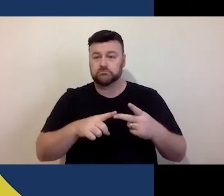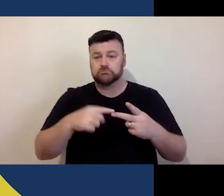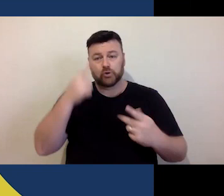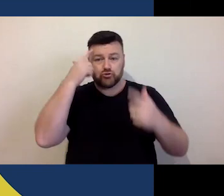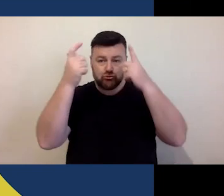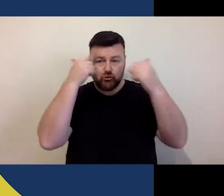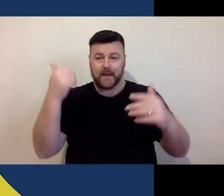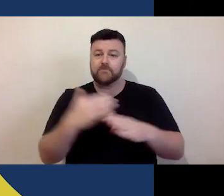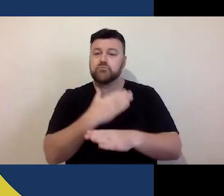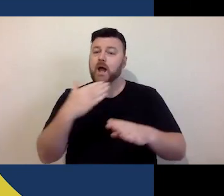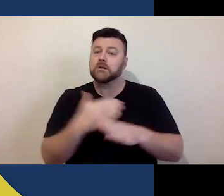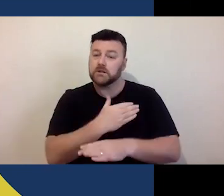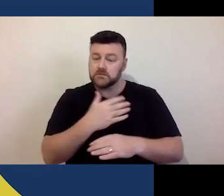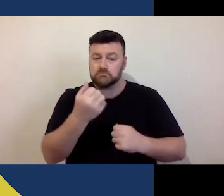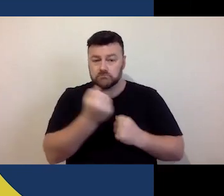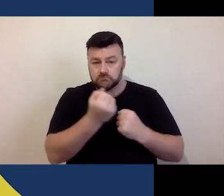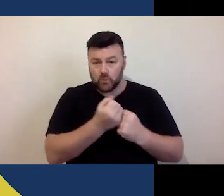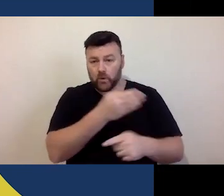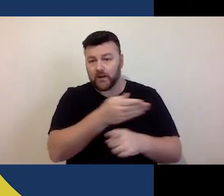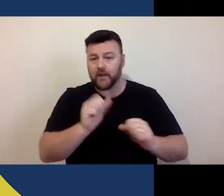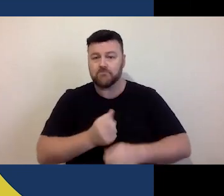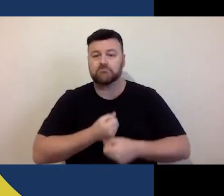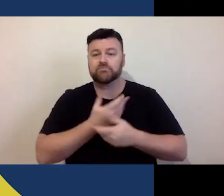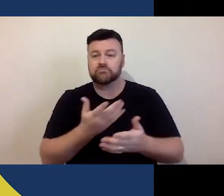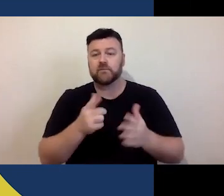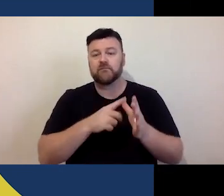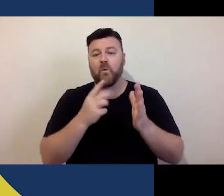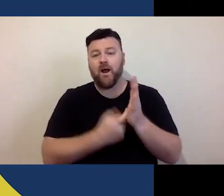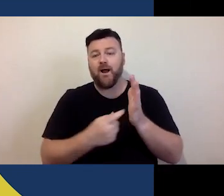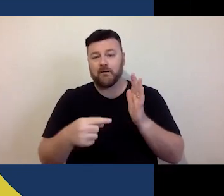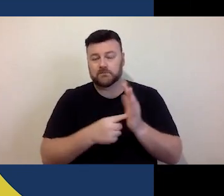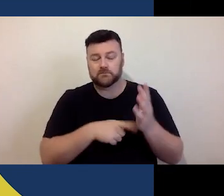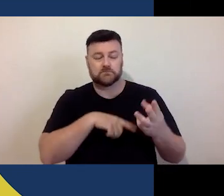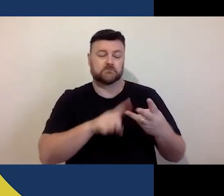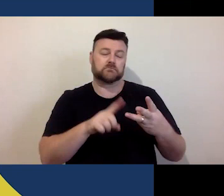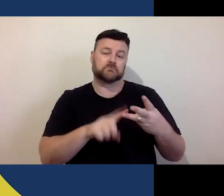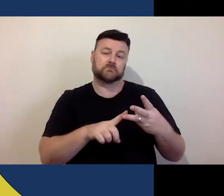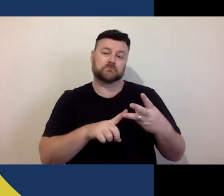supporting artistic creative expression, and three, creative work